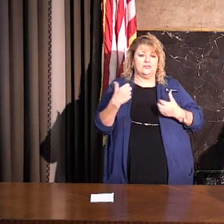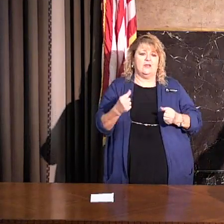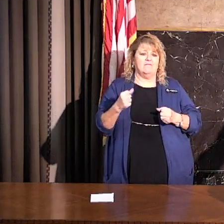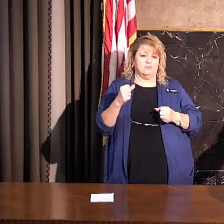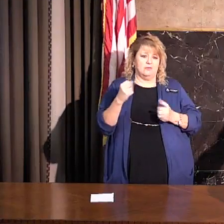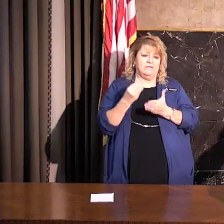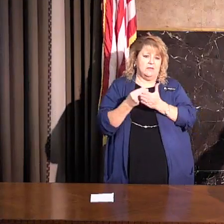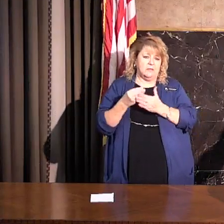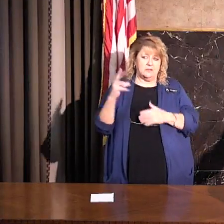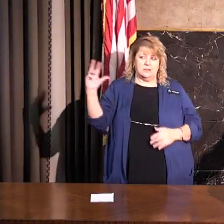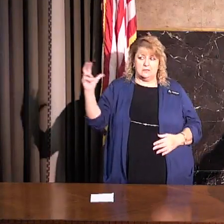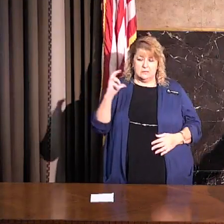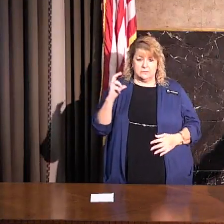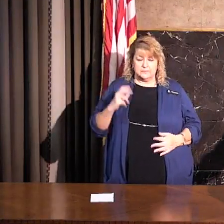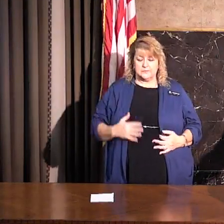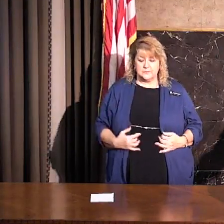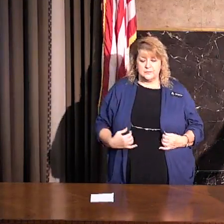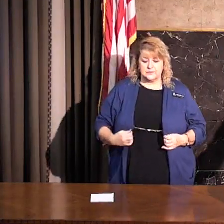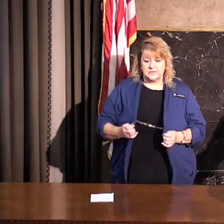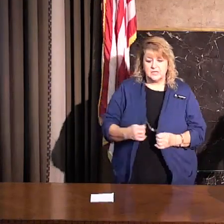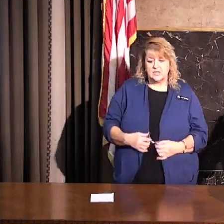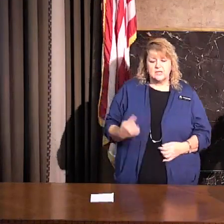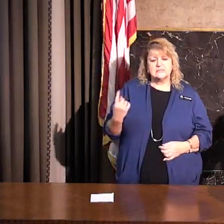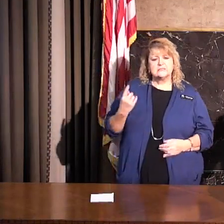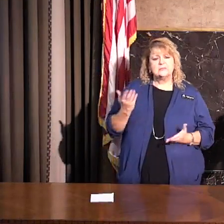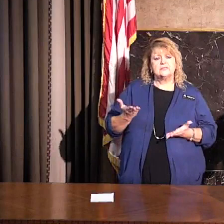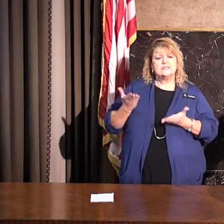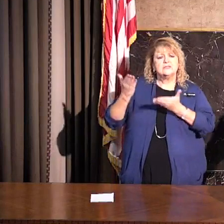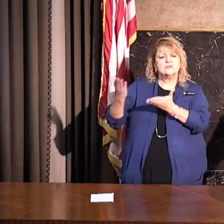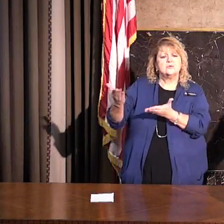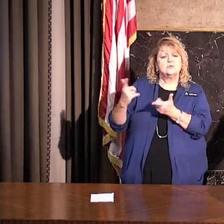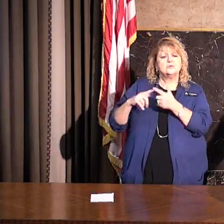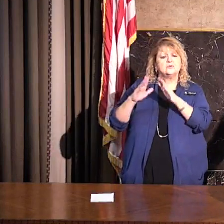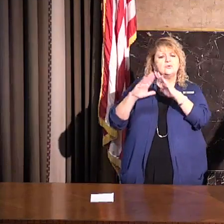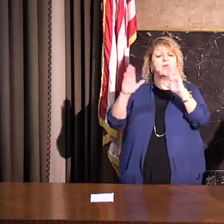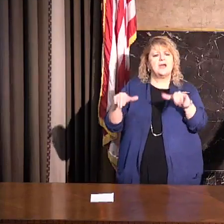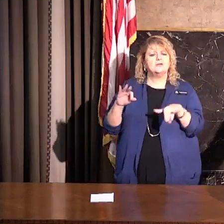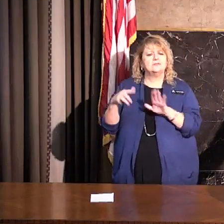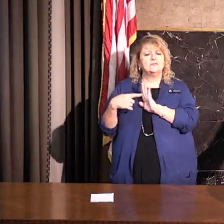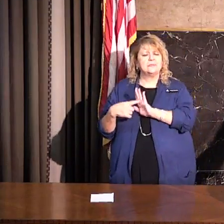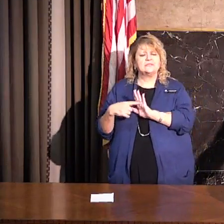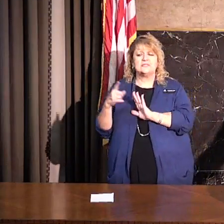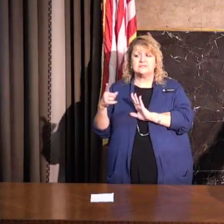congress last week, an instrument was introduced in